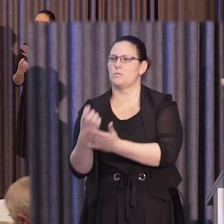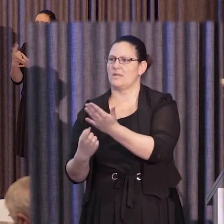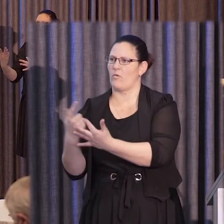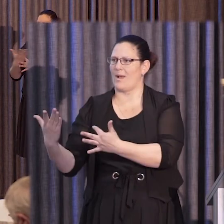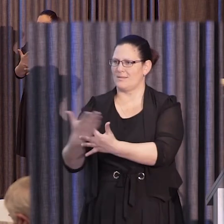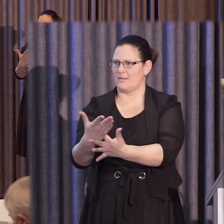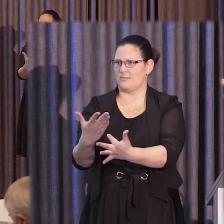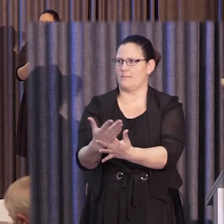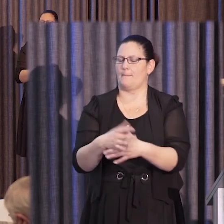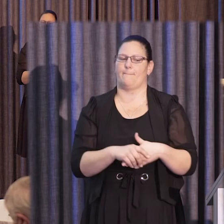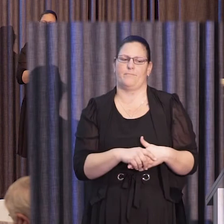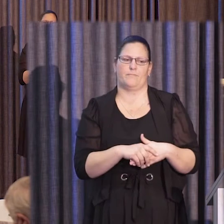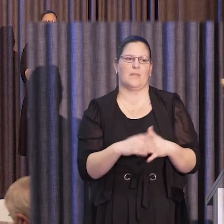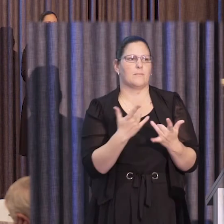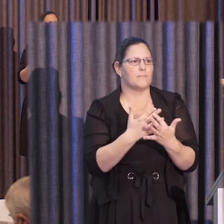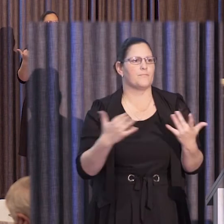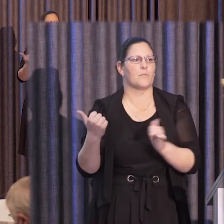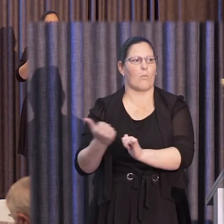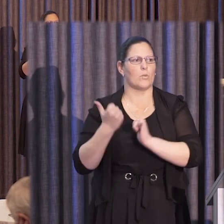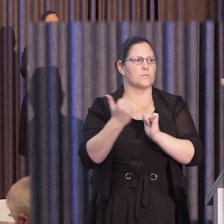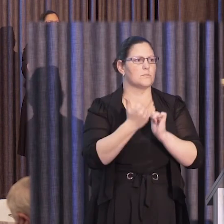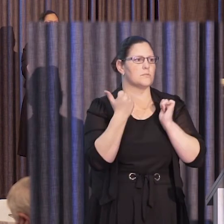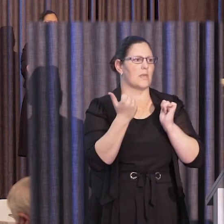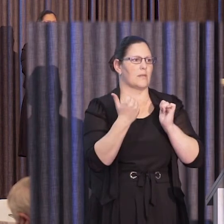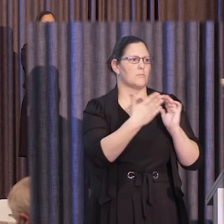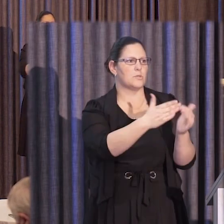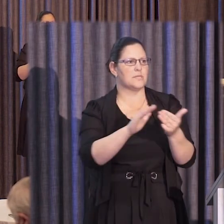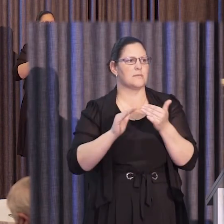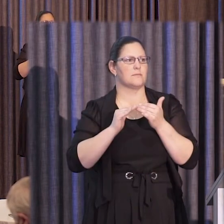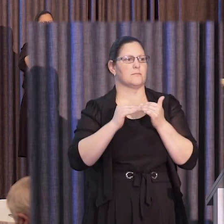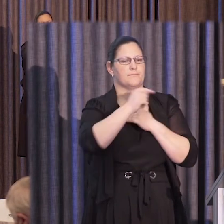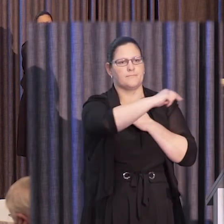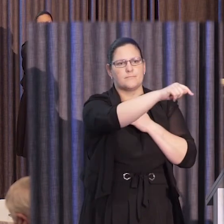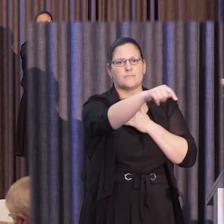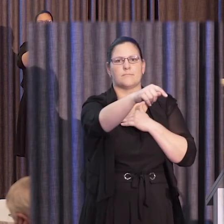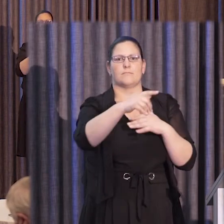of places, services, communities, and I think that that's probably an area that we might start